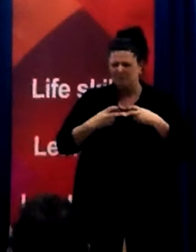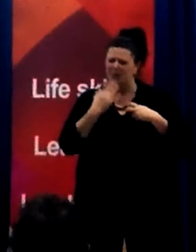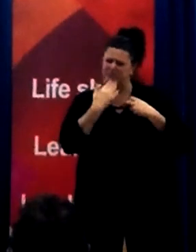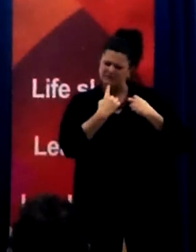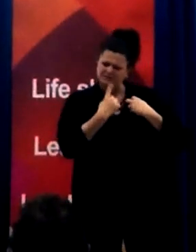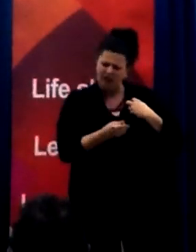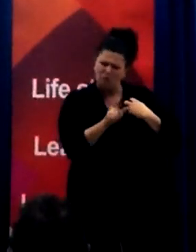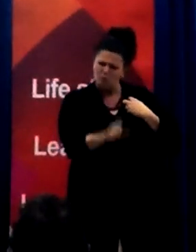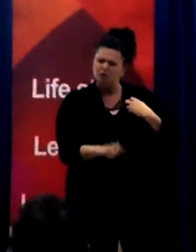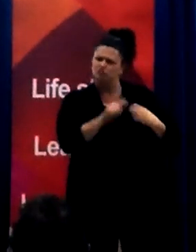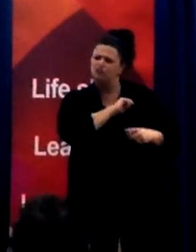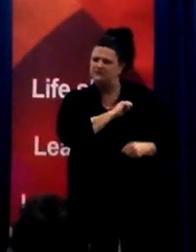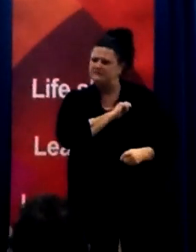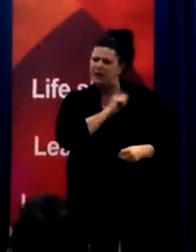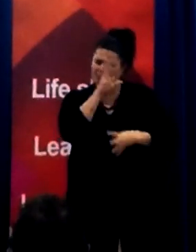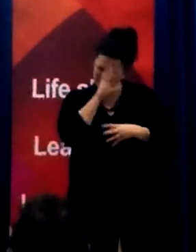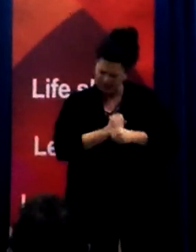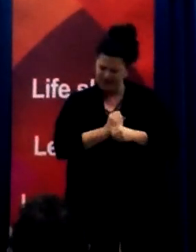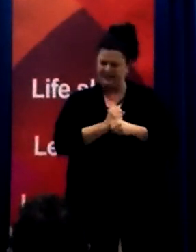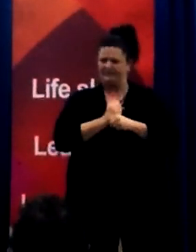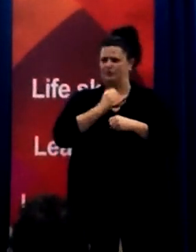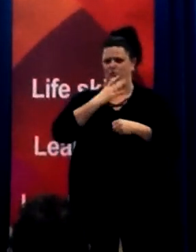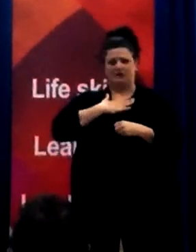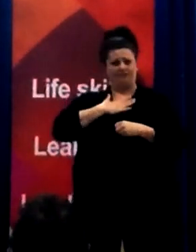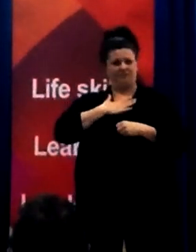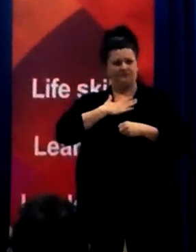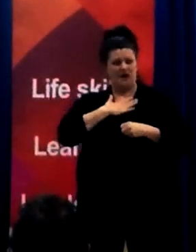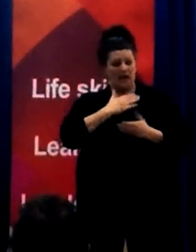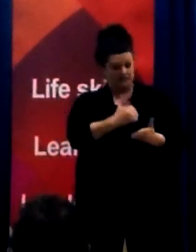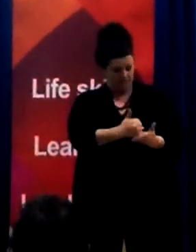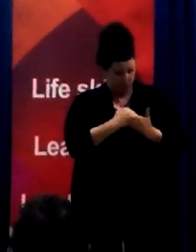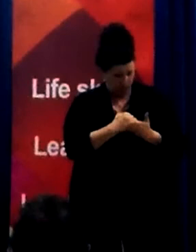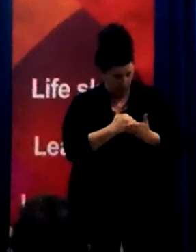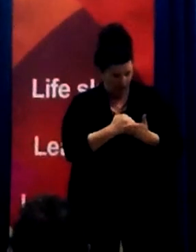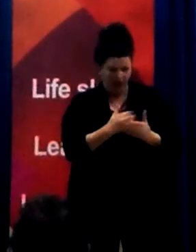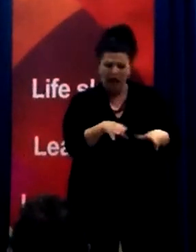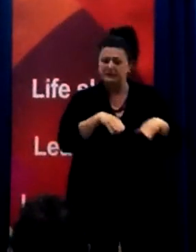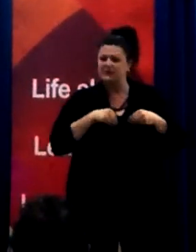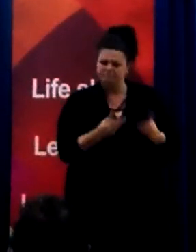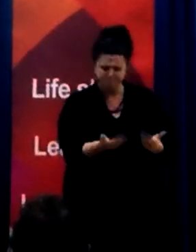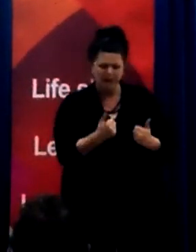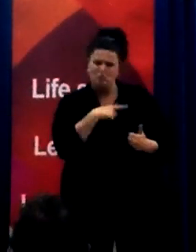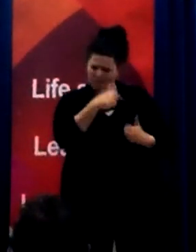Believe in yourself and the support the people give you, because they know what they’re doing, and it will get better.